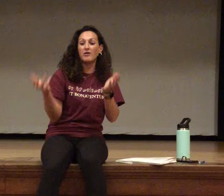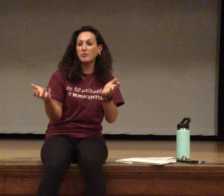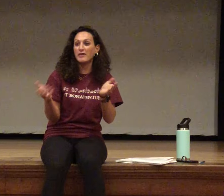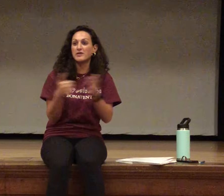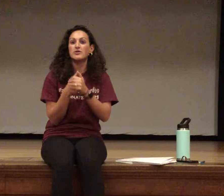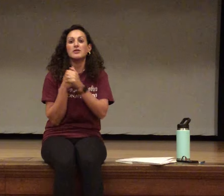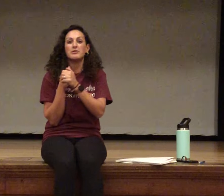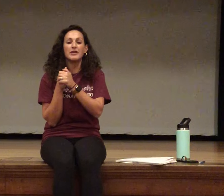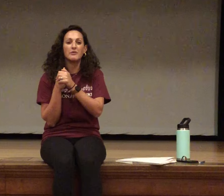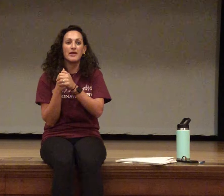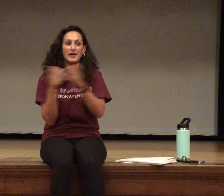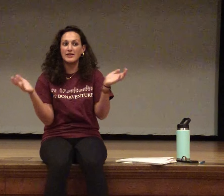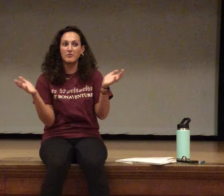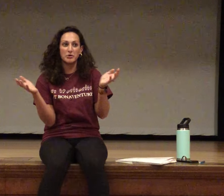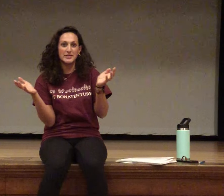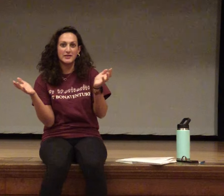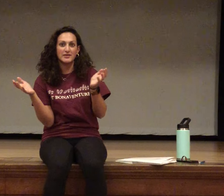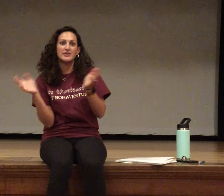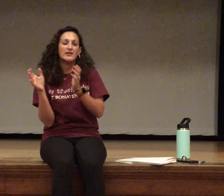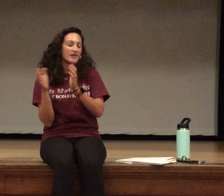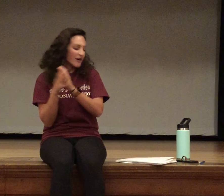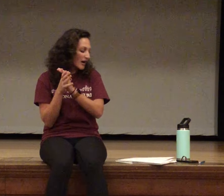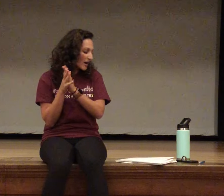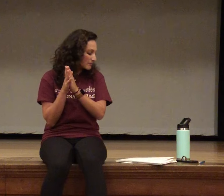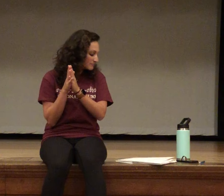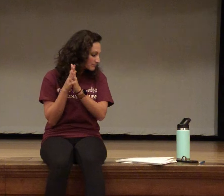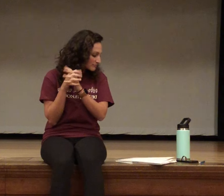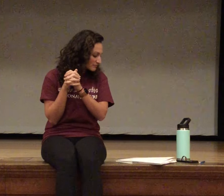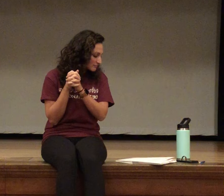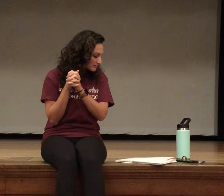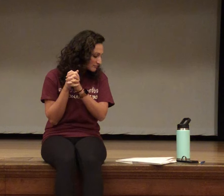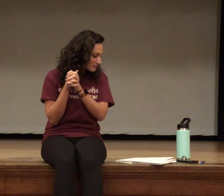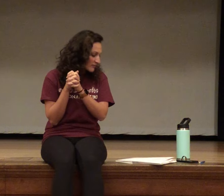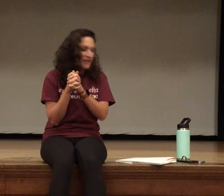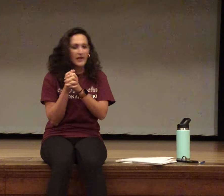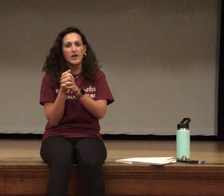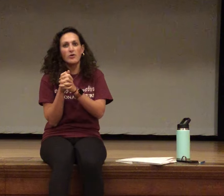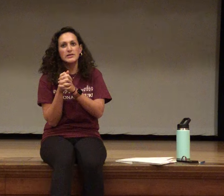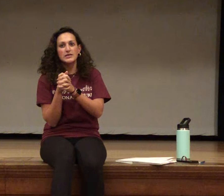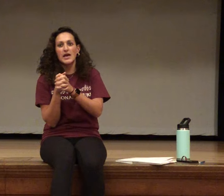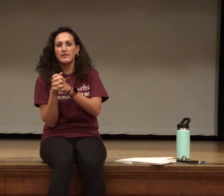the alphabet then you can communicate with any deaf person um and then I always like to